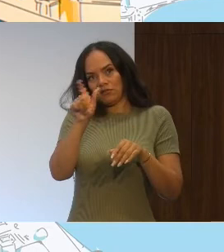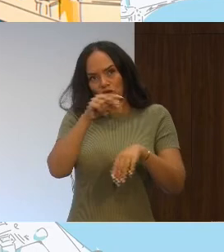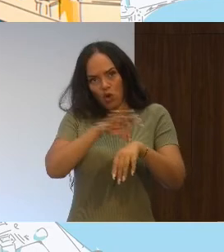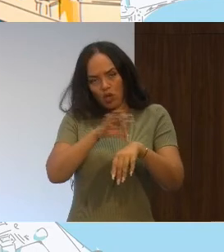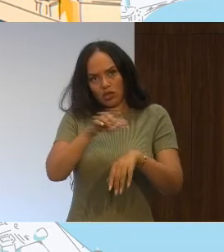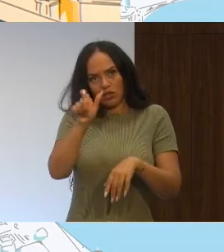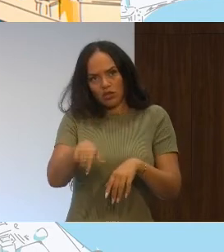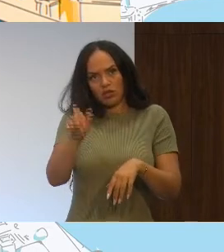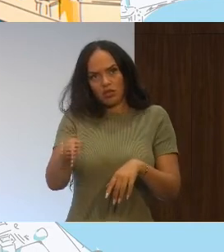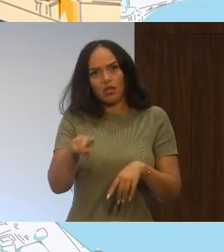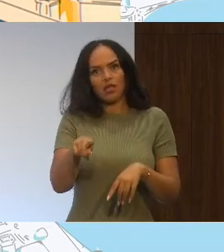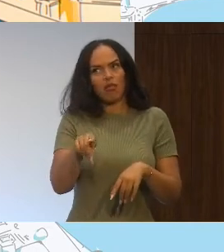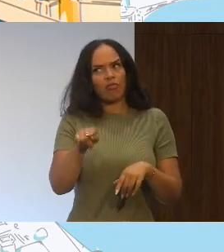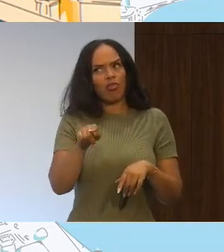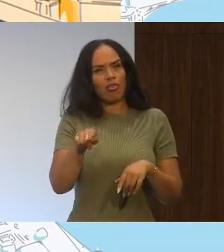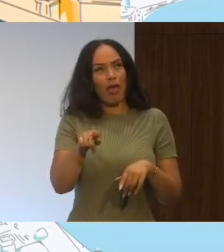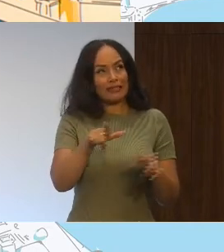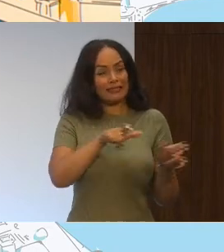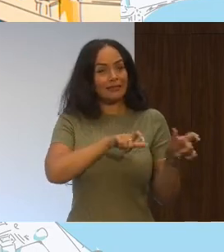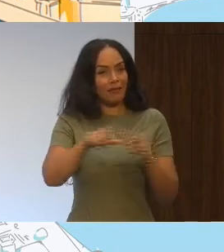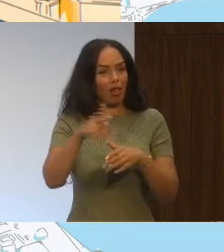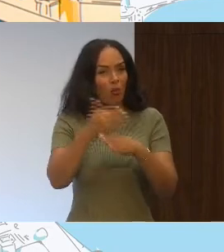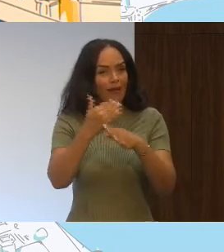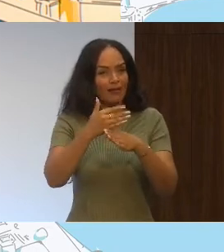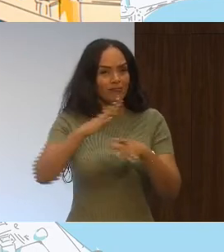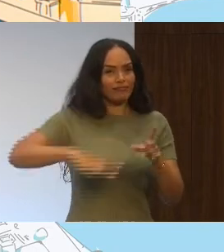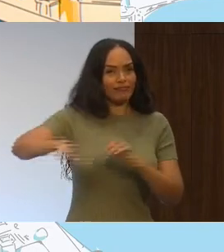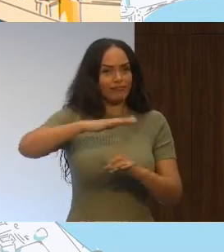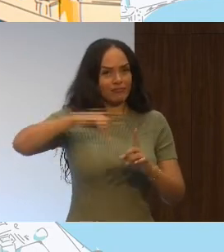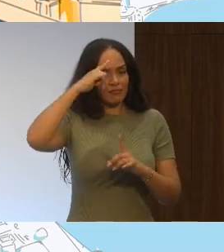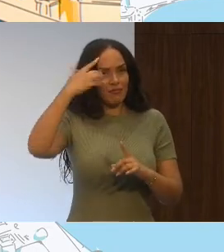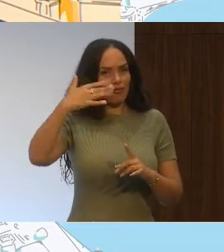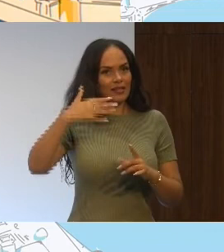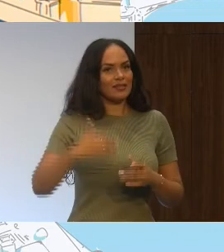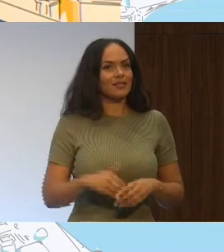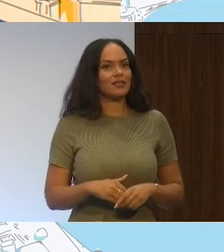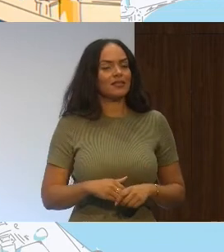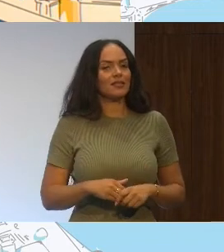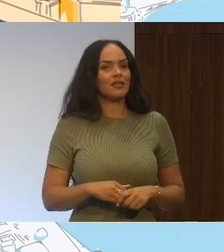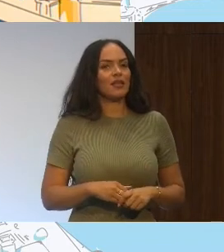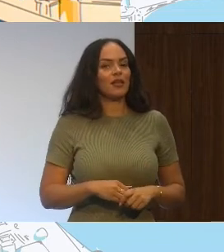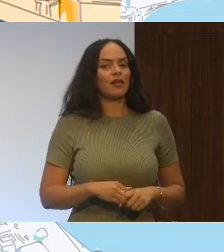is still in is still in the field. And that's because they see that they can do good